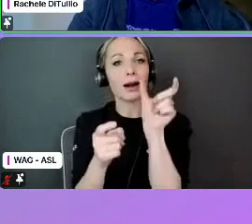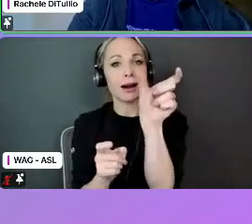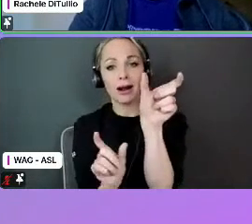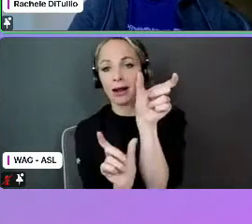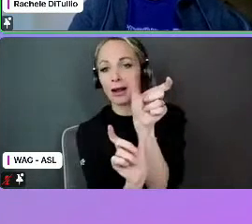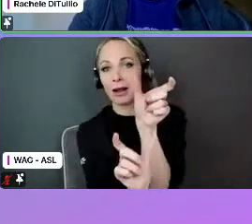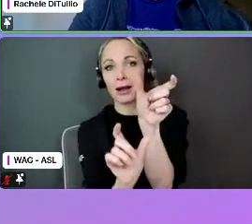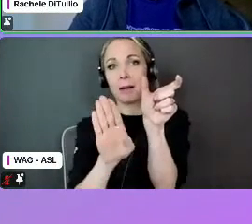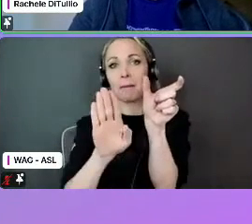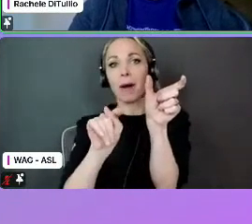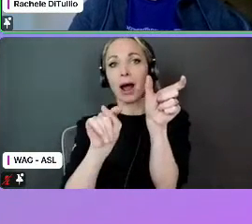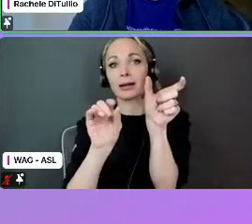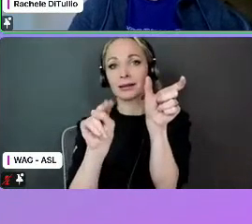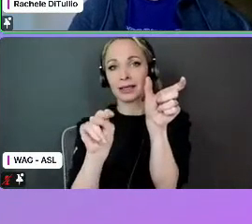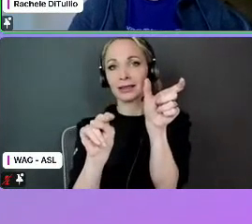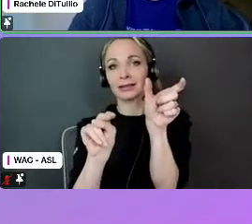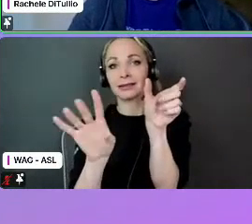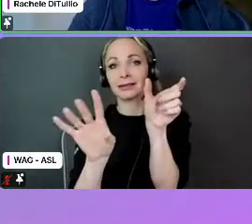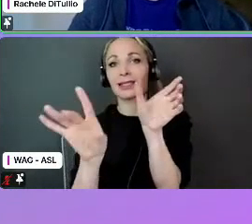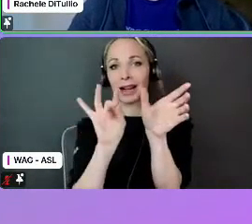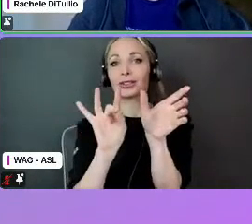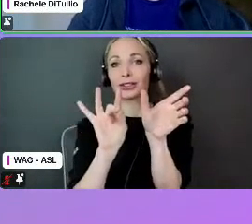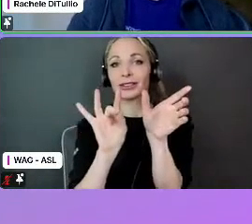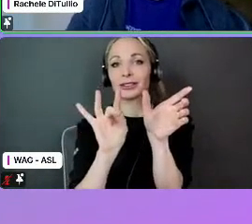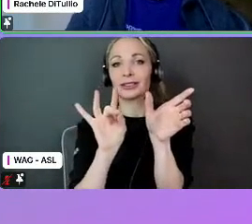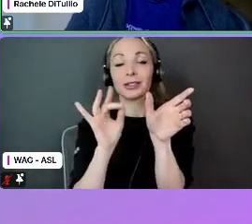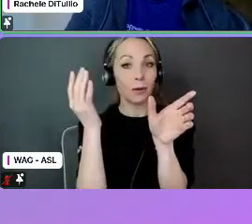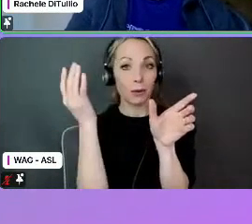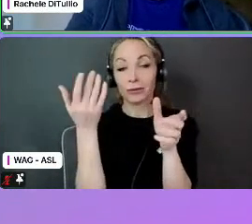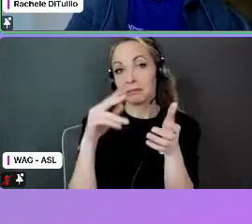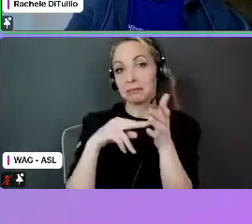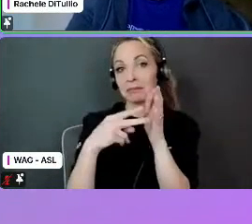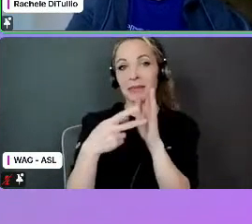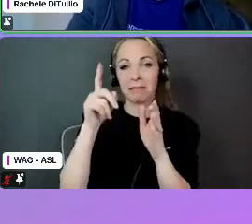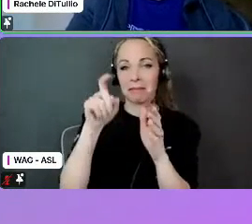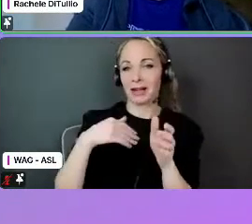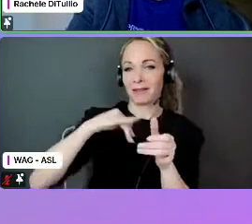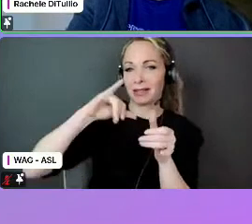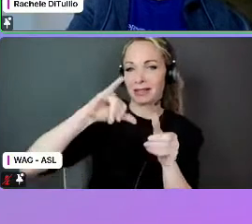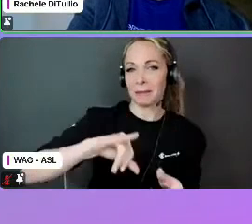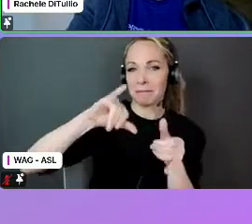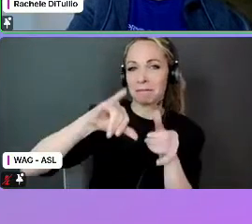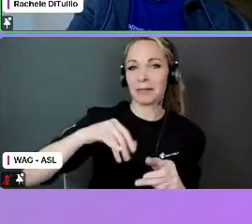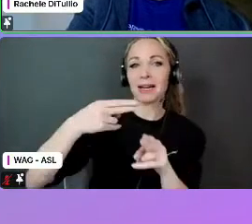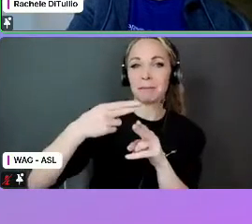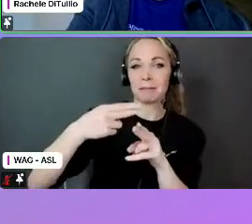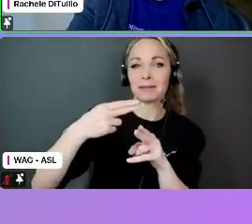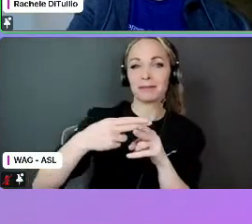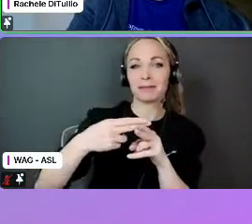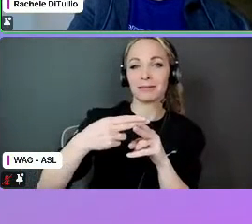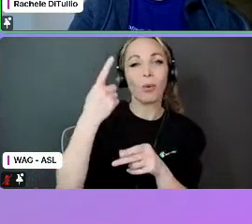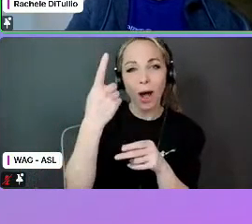on the screen. But since you can only have one your radio button selection, they share the same name because only one